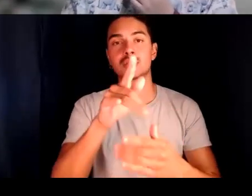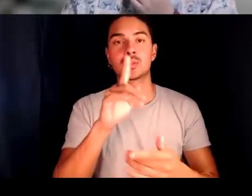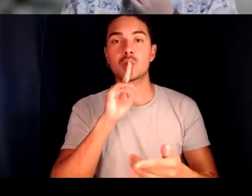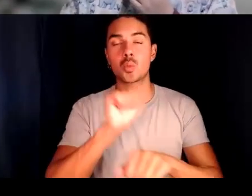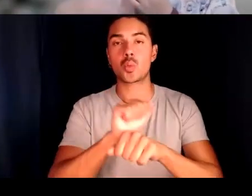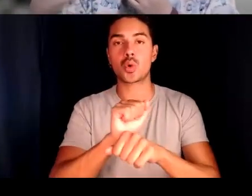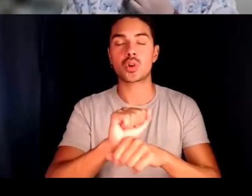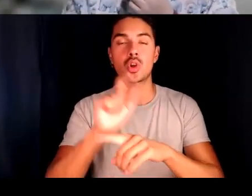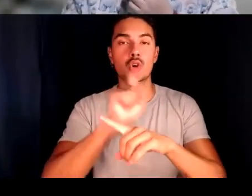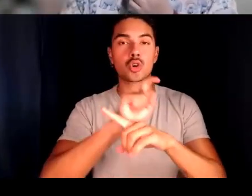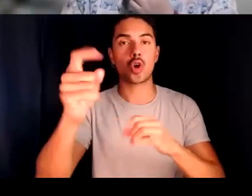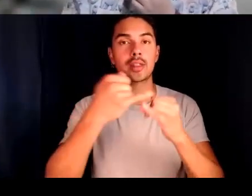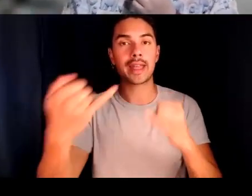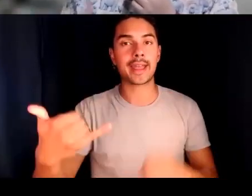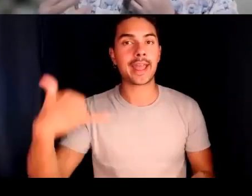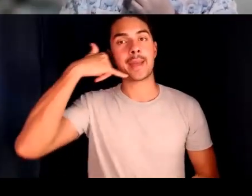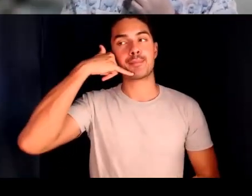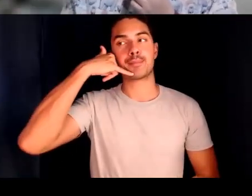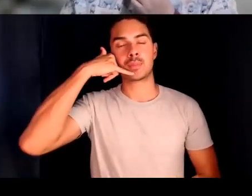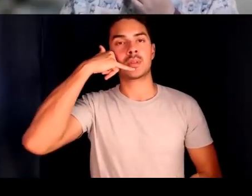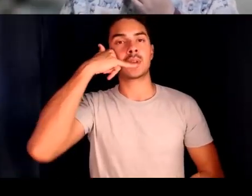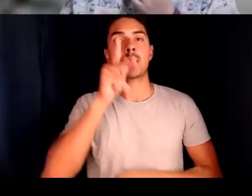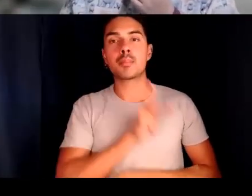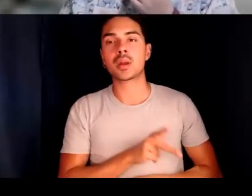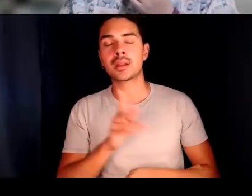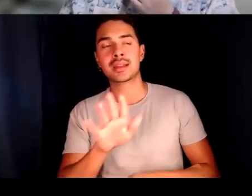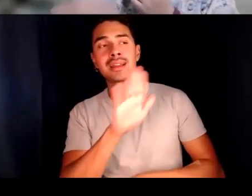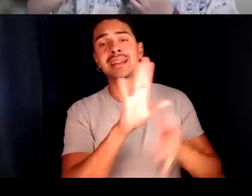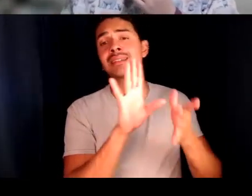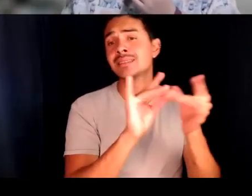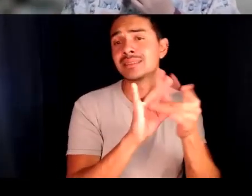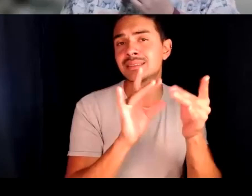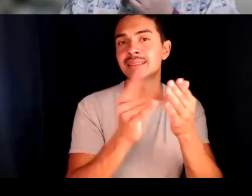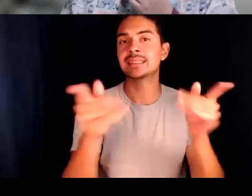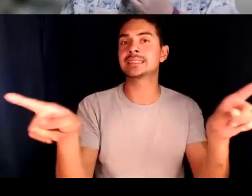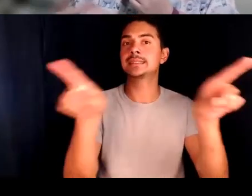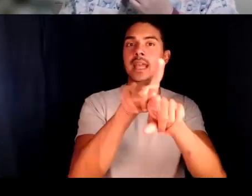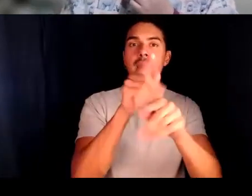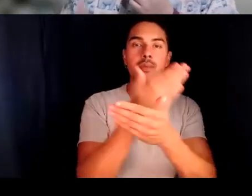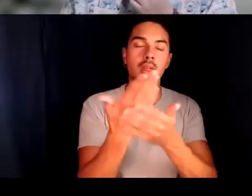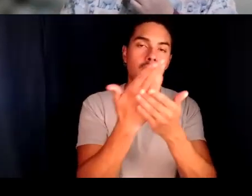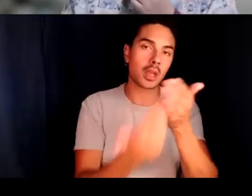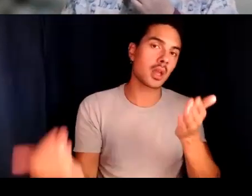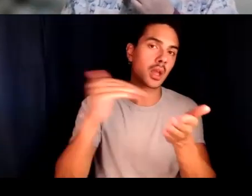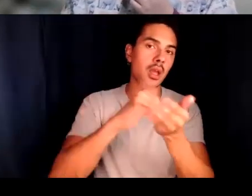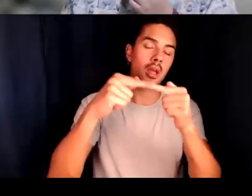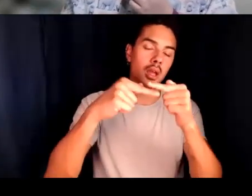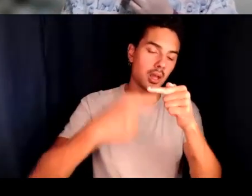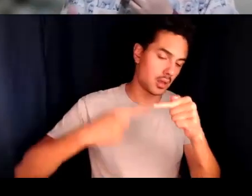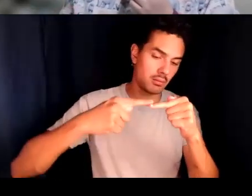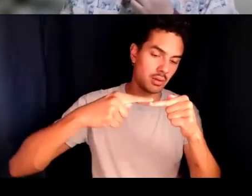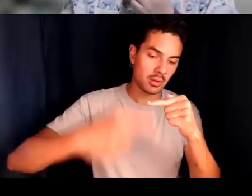and talks about the same thing every single day. If they need that connection and that connection